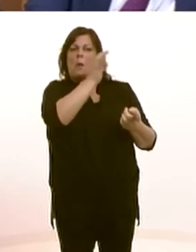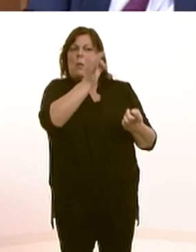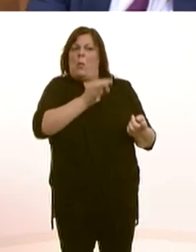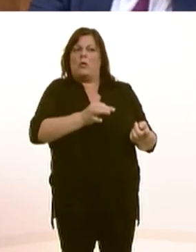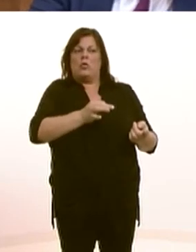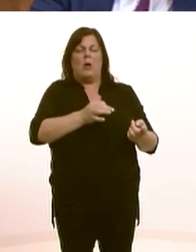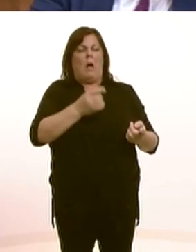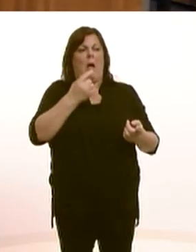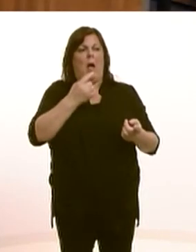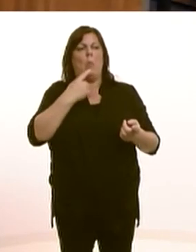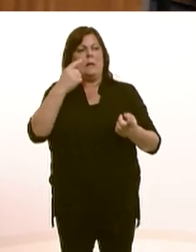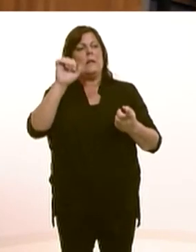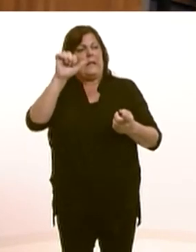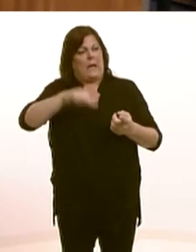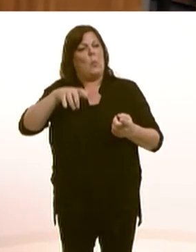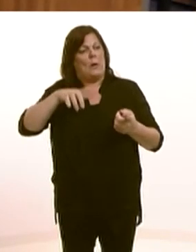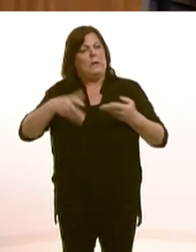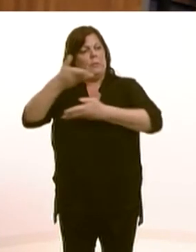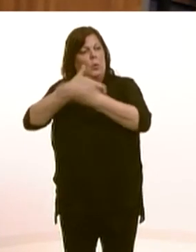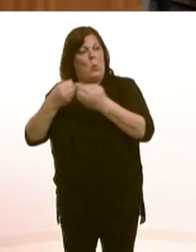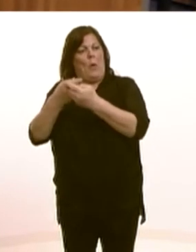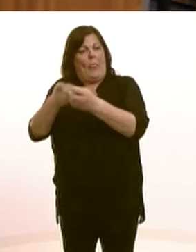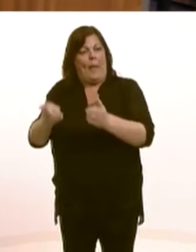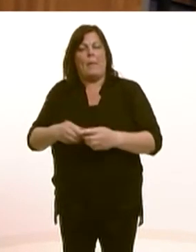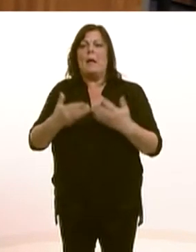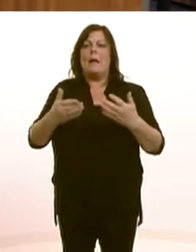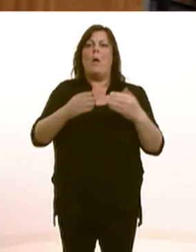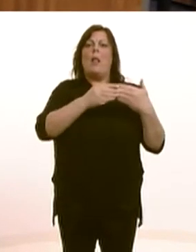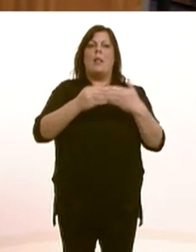Y Llywydd / The Presiding Officer: Arweinydd grwp UKIP, Neil Hamilton. Neil Hamilton: Diolch yn fawr, Lywydd.